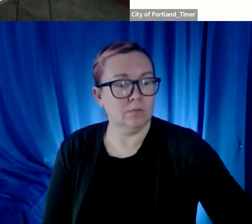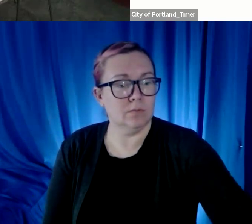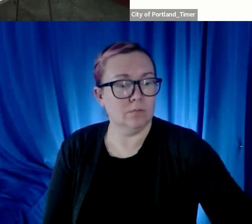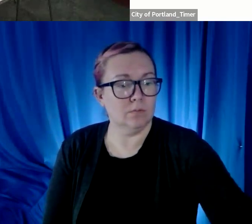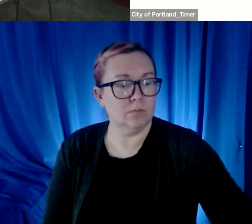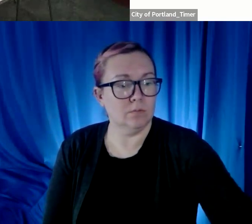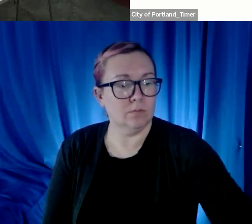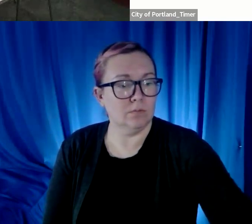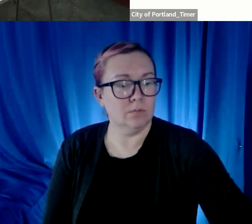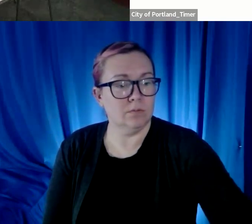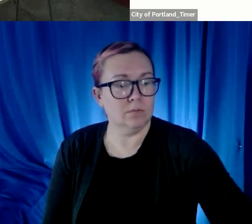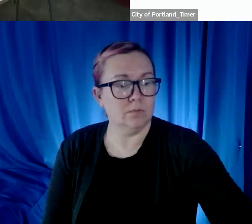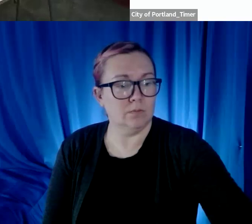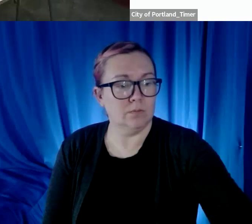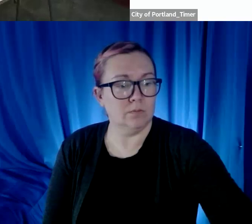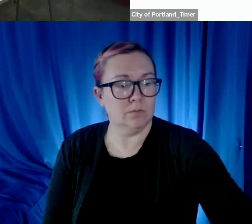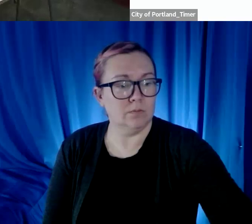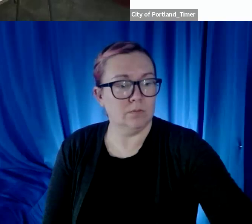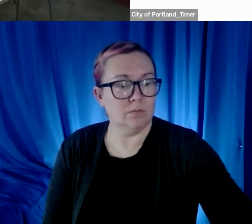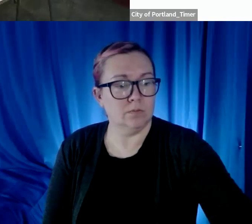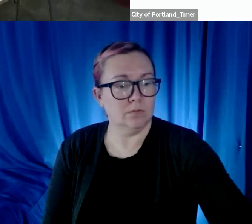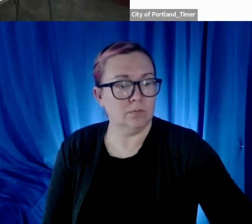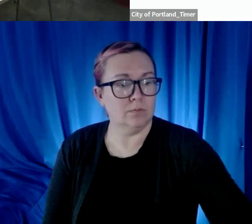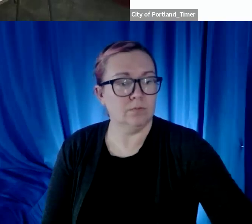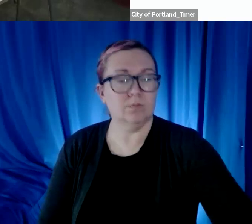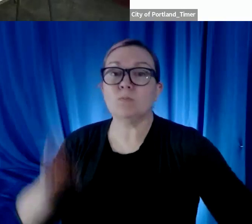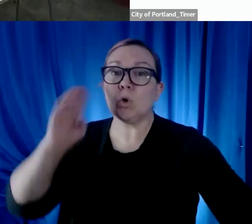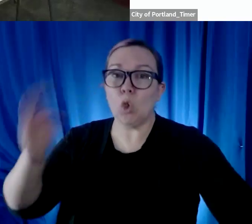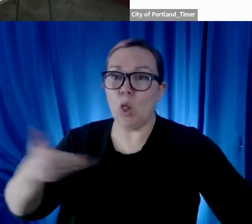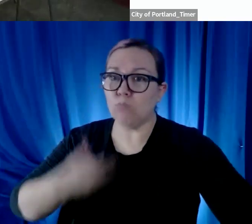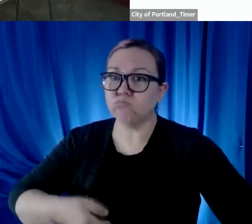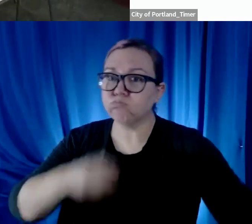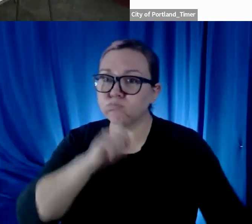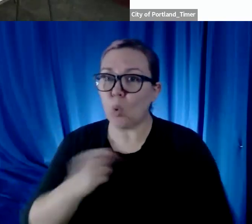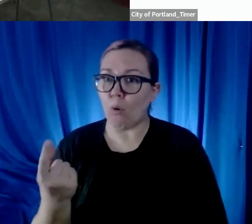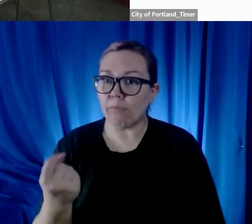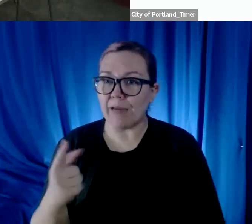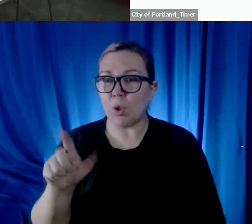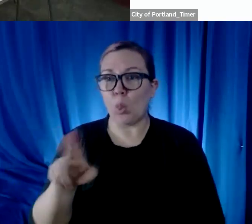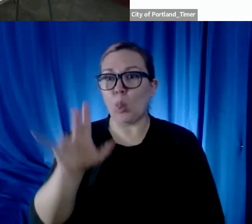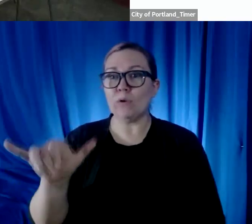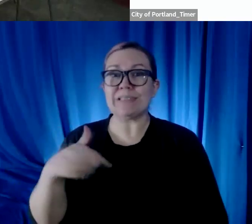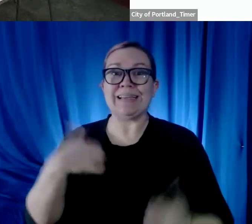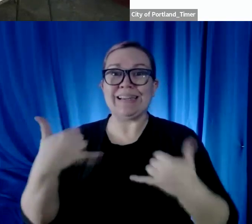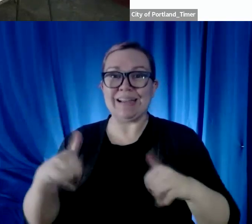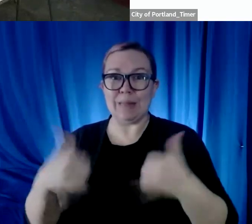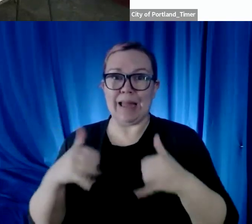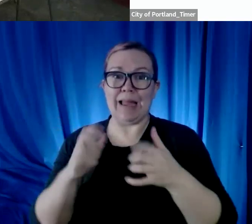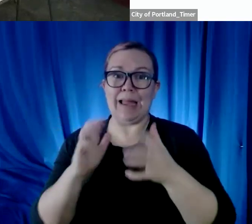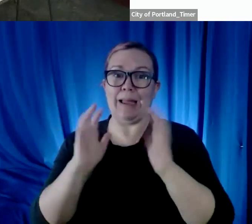Hello, my name is Lucy Blanchard. I'm 11 years old and I play on the girly Papa Shots for the Golden Youth Basketball program.